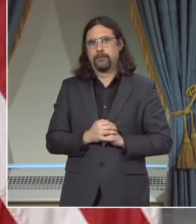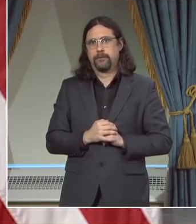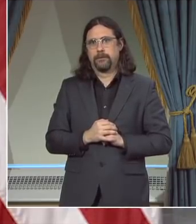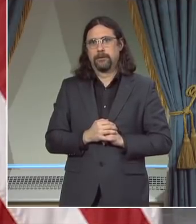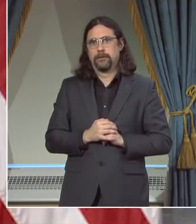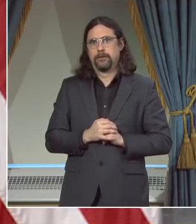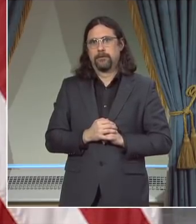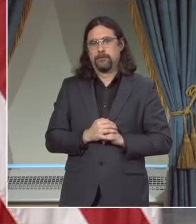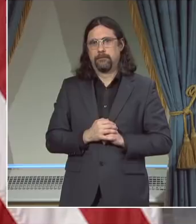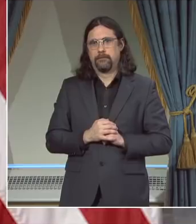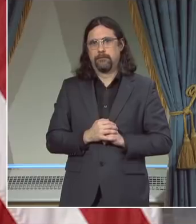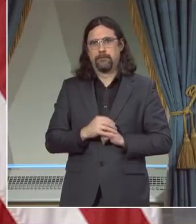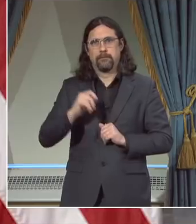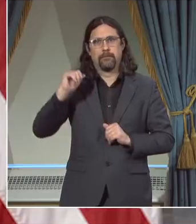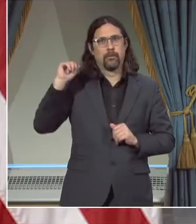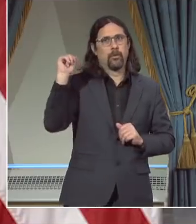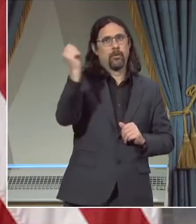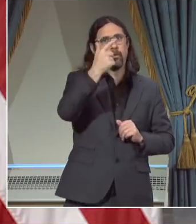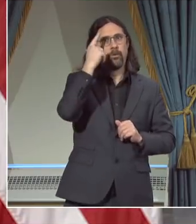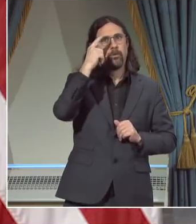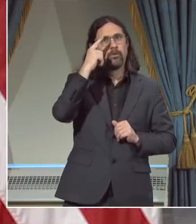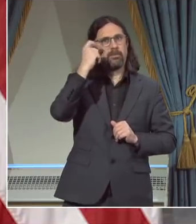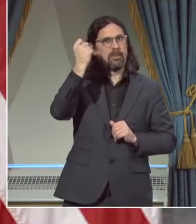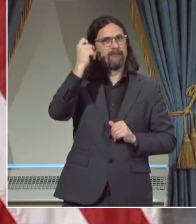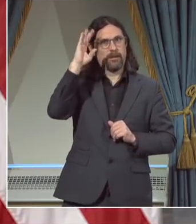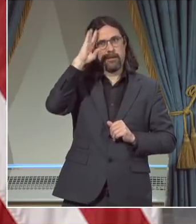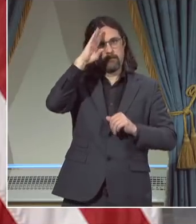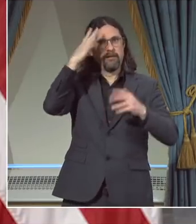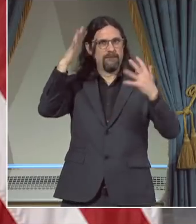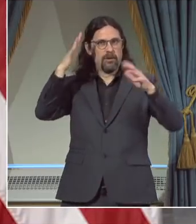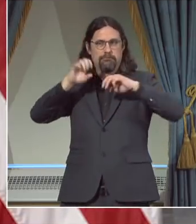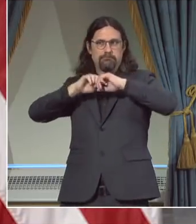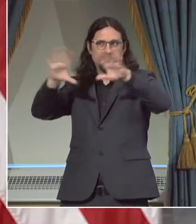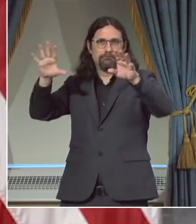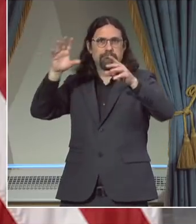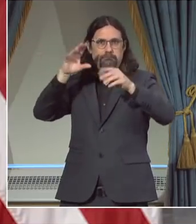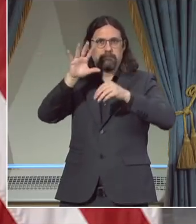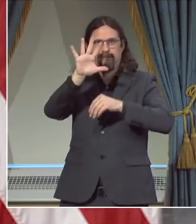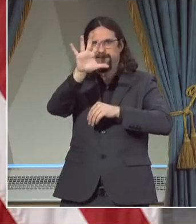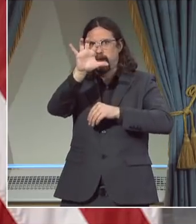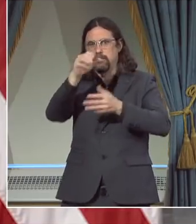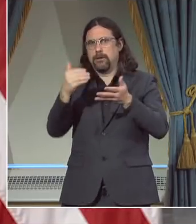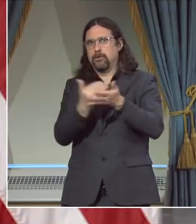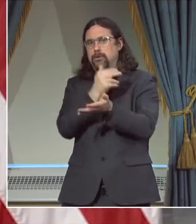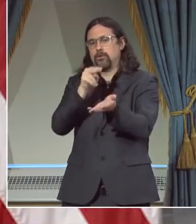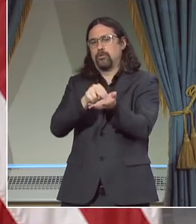ACROSS HEALTH AND HOSPITALS, THE 11 HOSTPIA,LS 500 CONTRACT NURSES HVEA EEBNA DDED